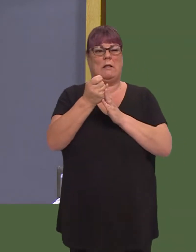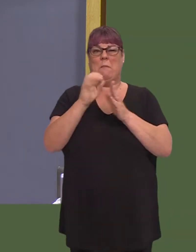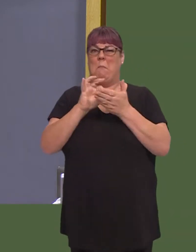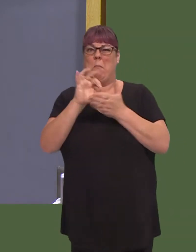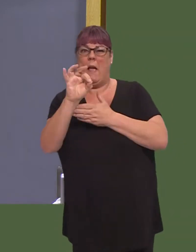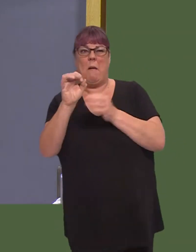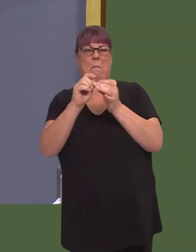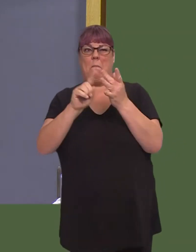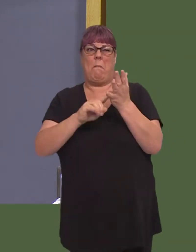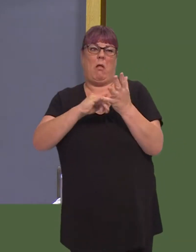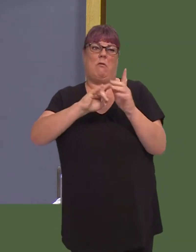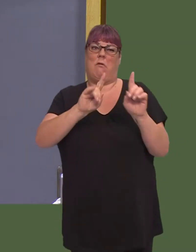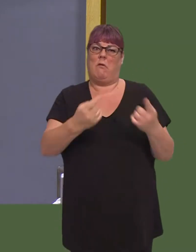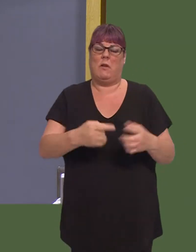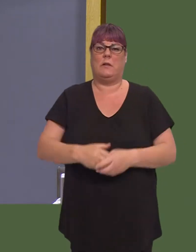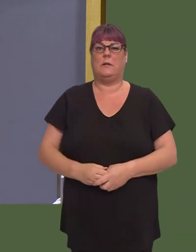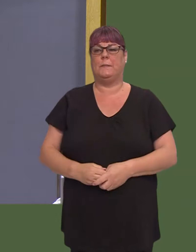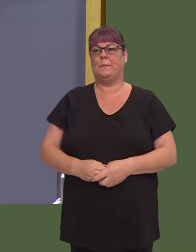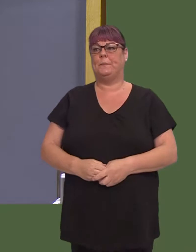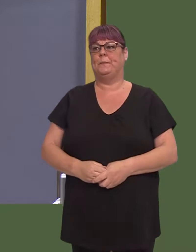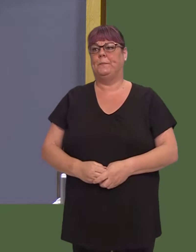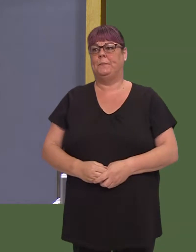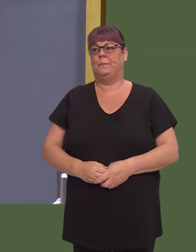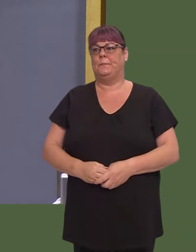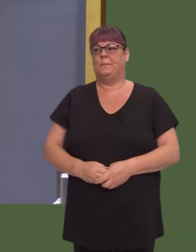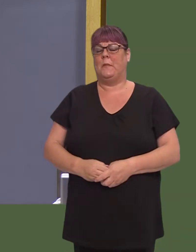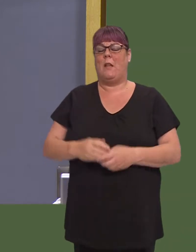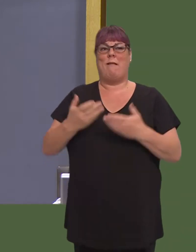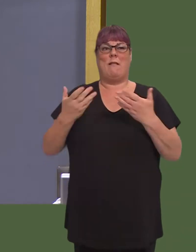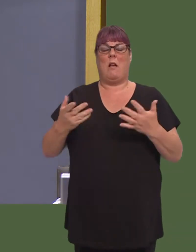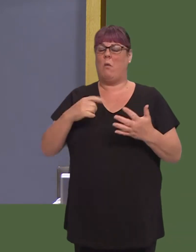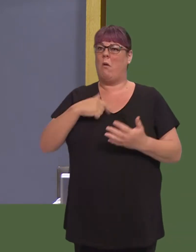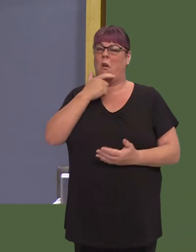So, First Minister, do you agree that this is unacceptable, and will you outline the